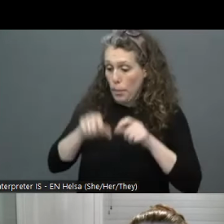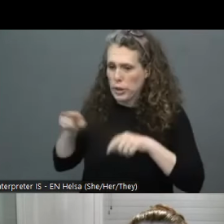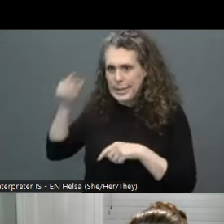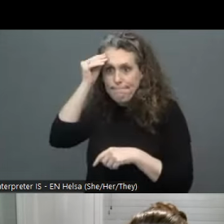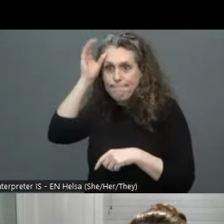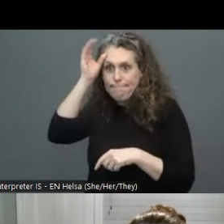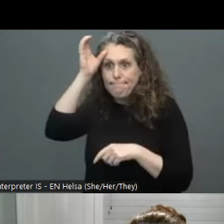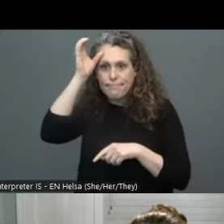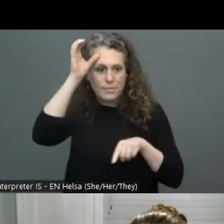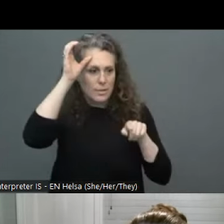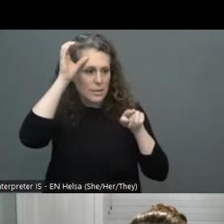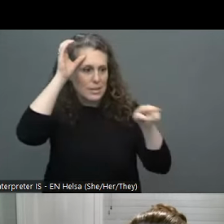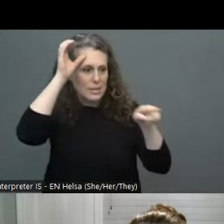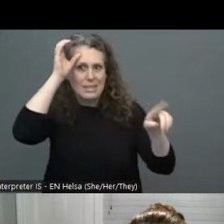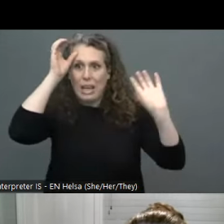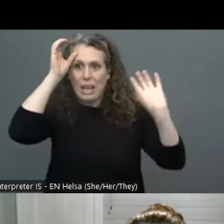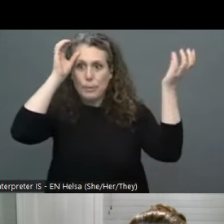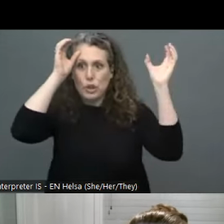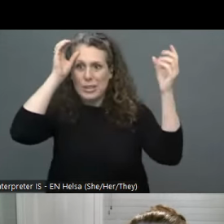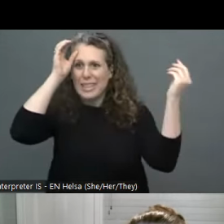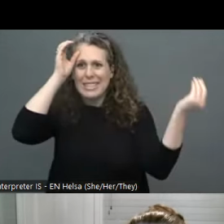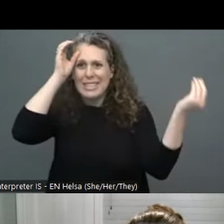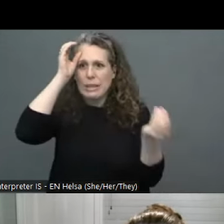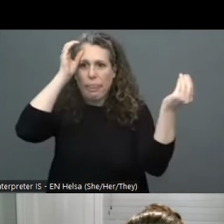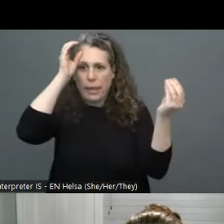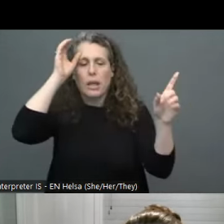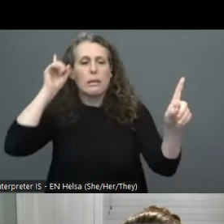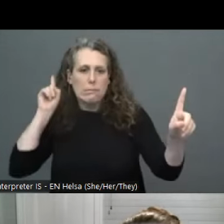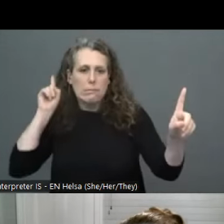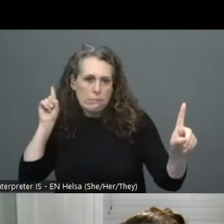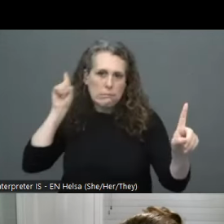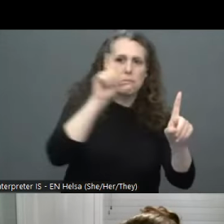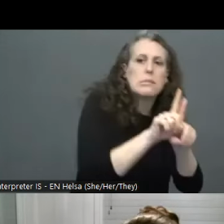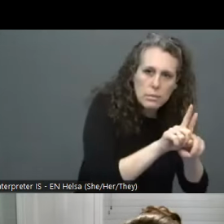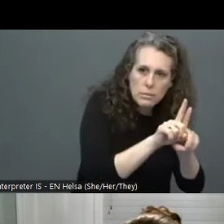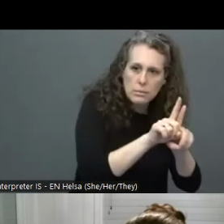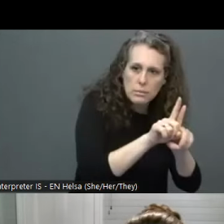responses and support the coordination mechanism there. That can look different,